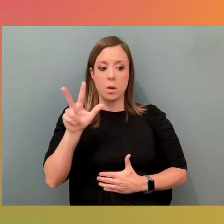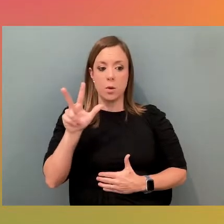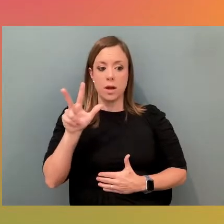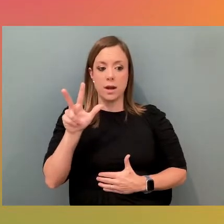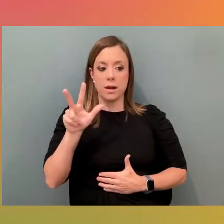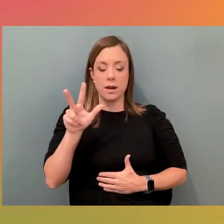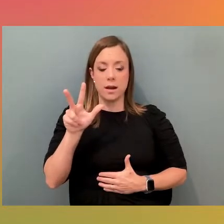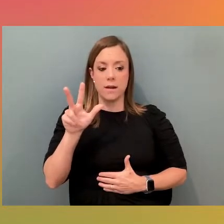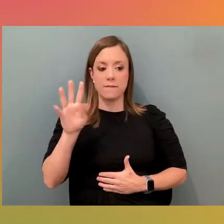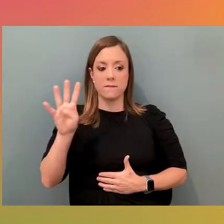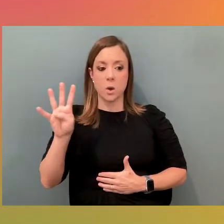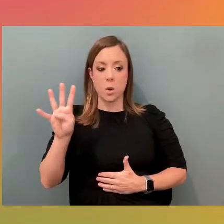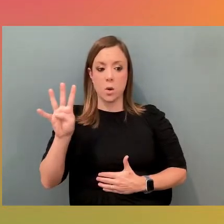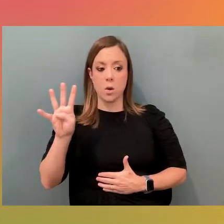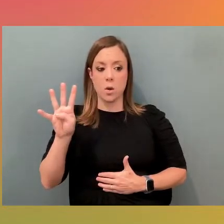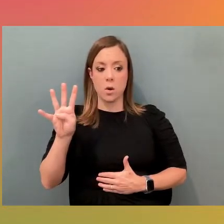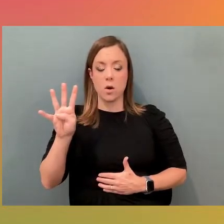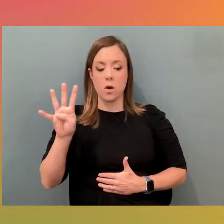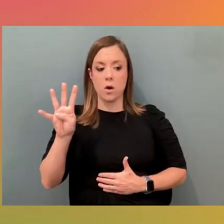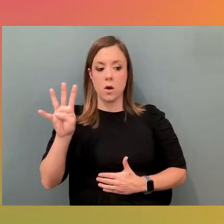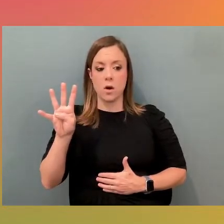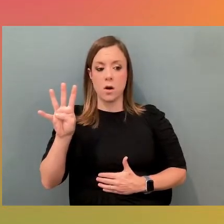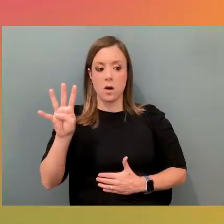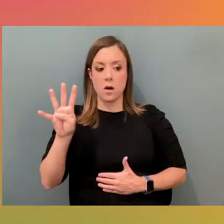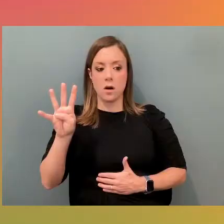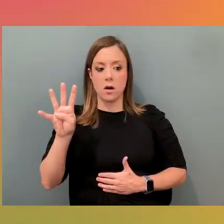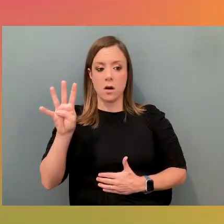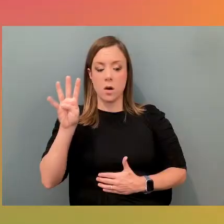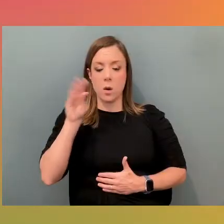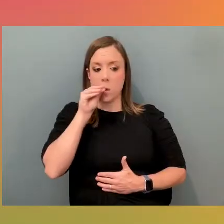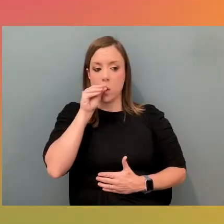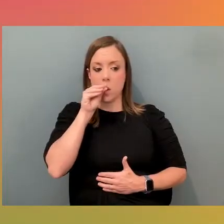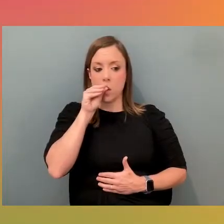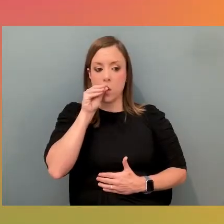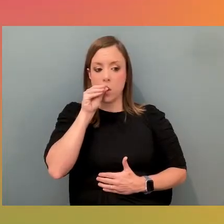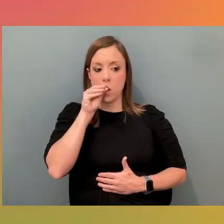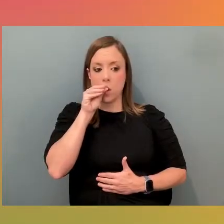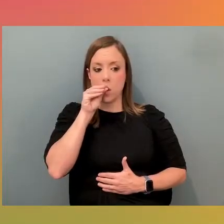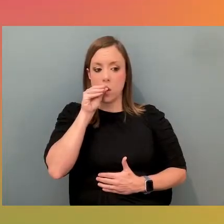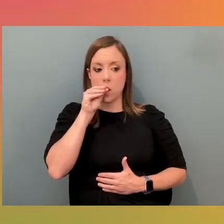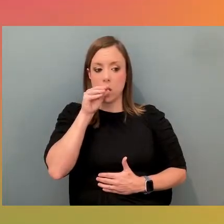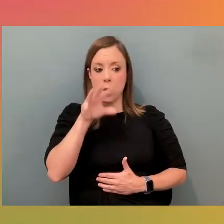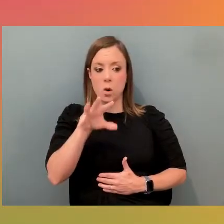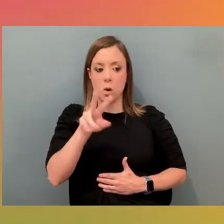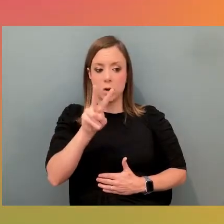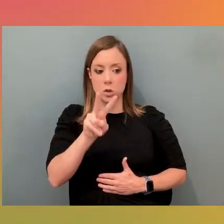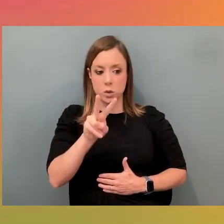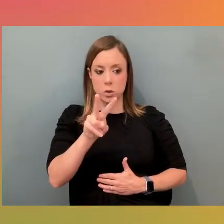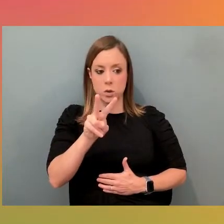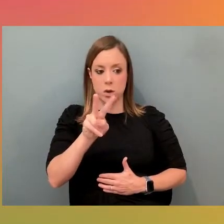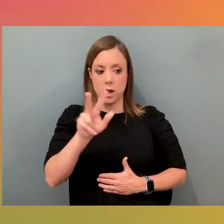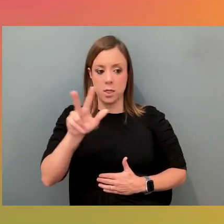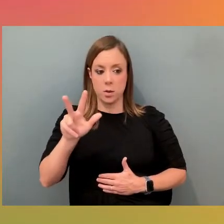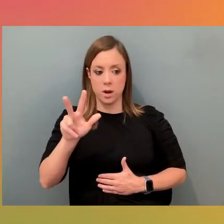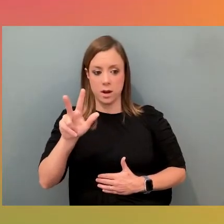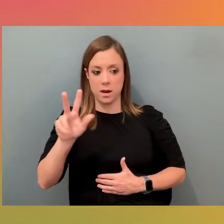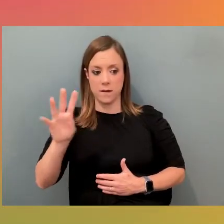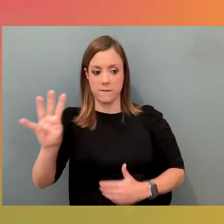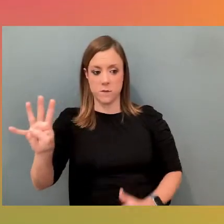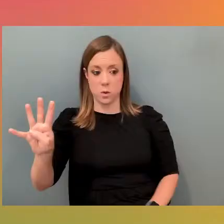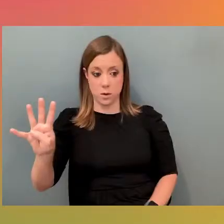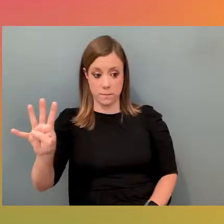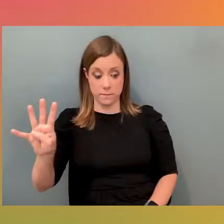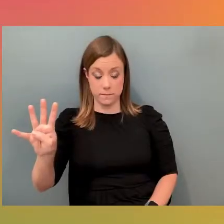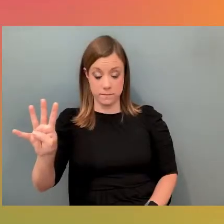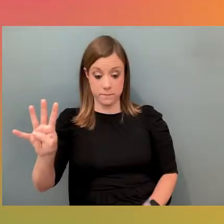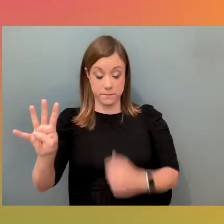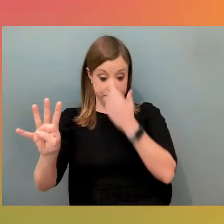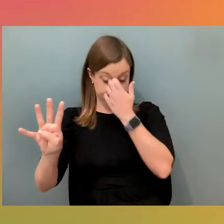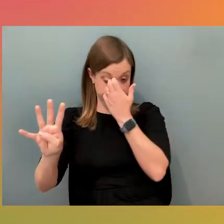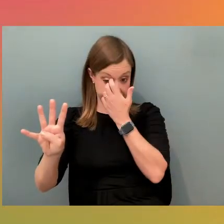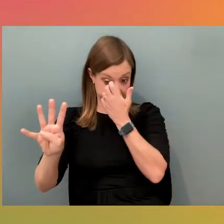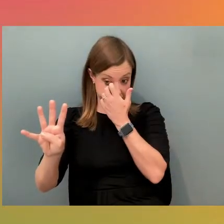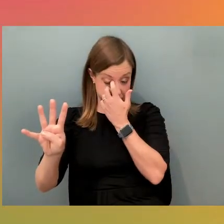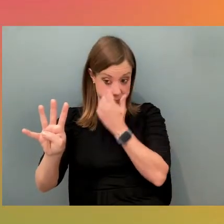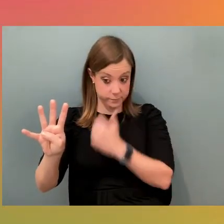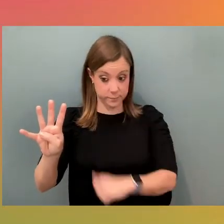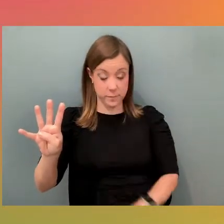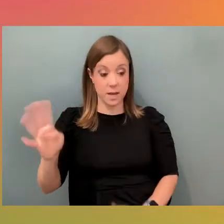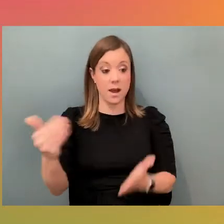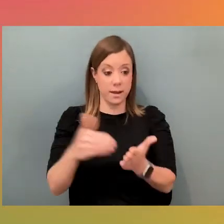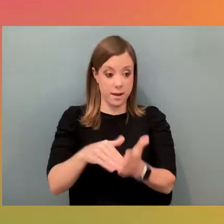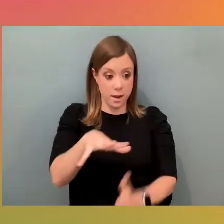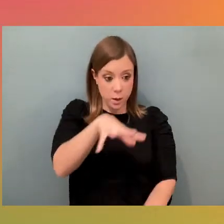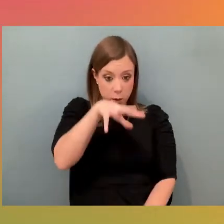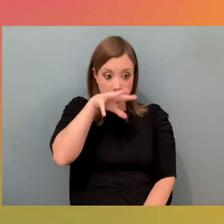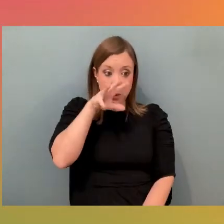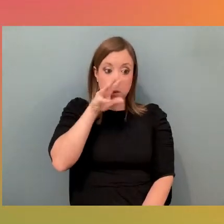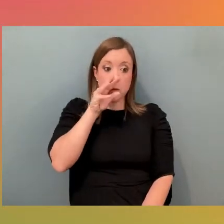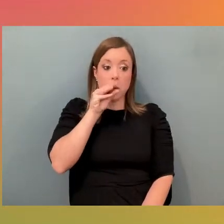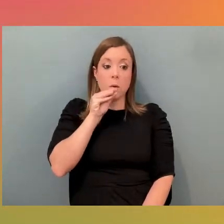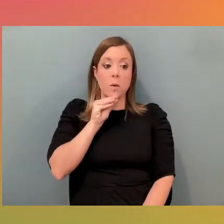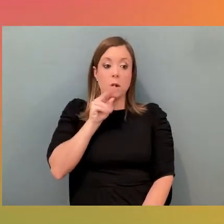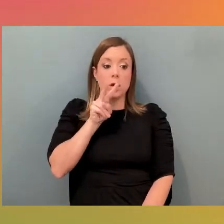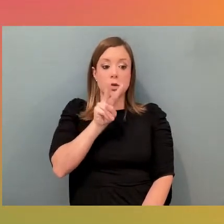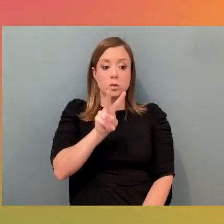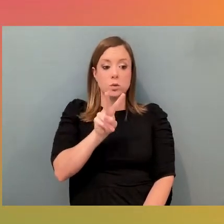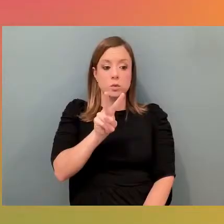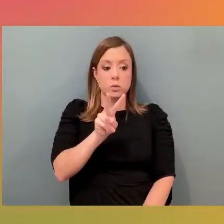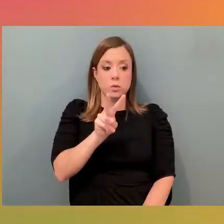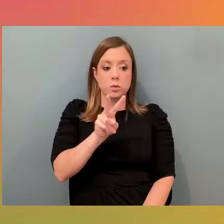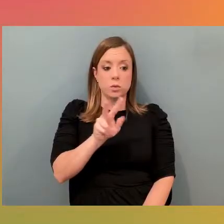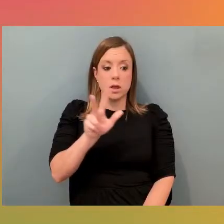AND YOU WILL BREATH IN, TWO,